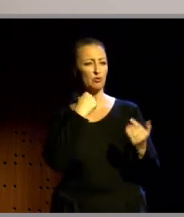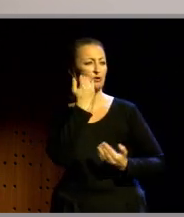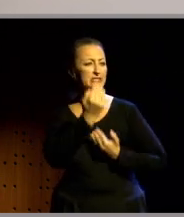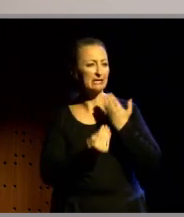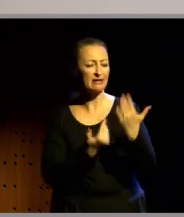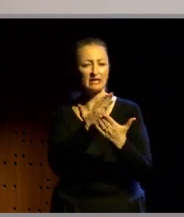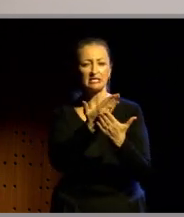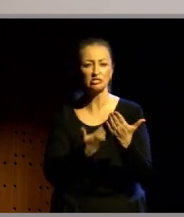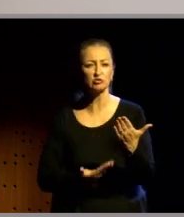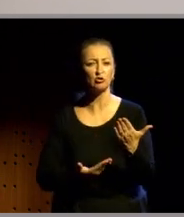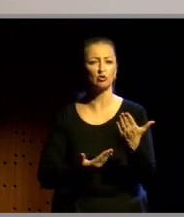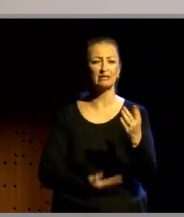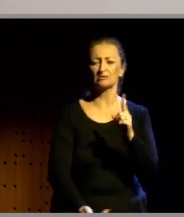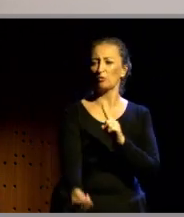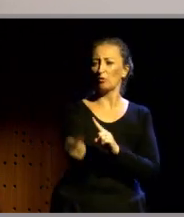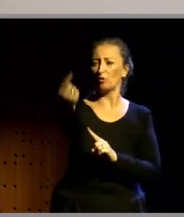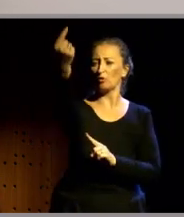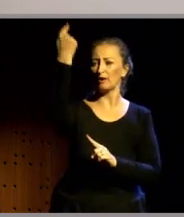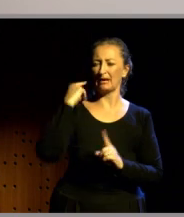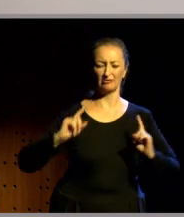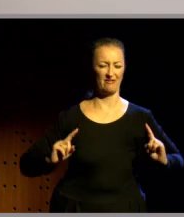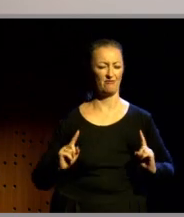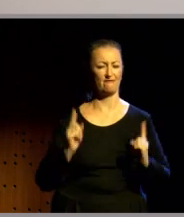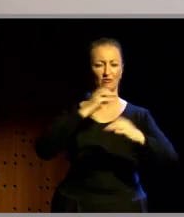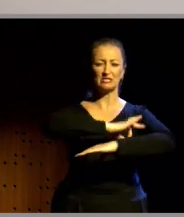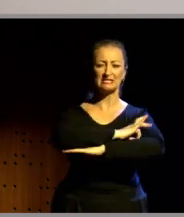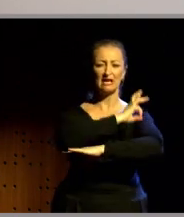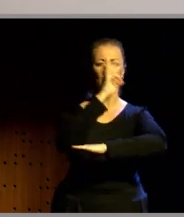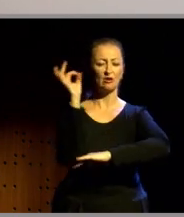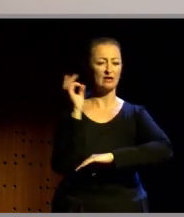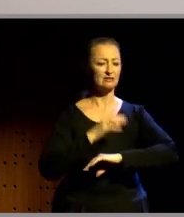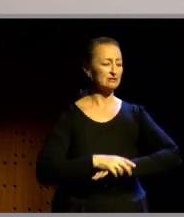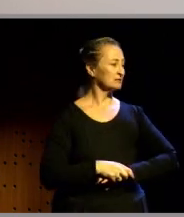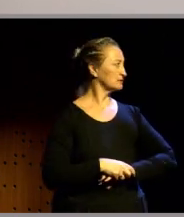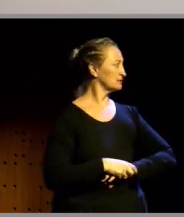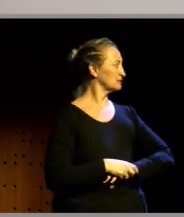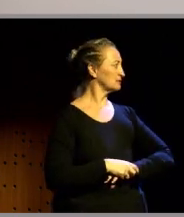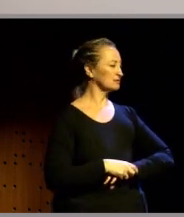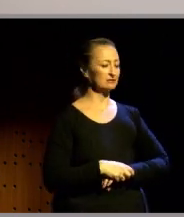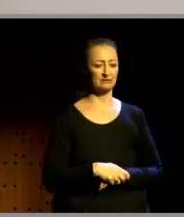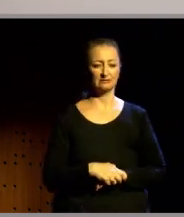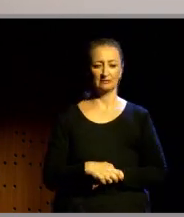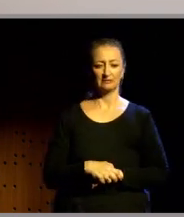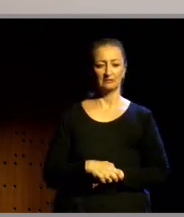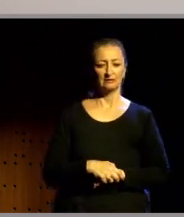from a tradition that goes all the way back to the first sunrise. When we brought out Australia's Cultural Policy Revive,